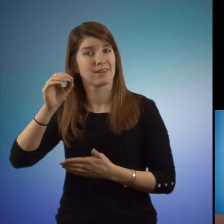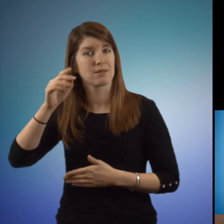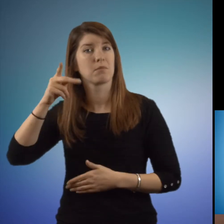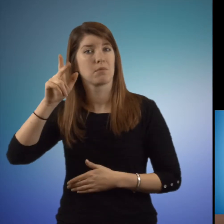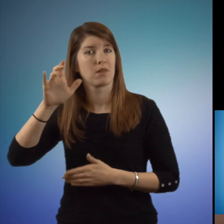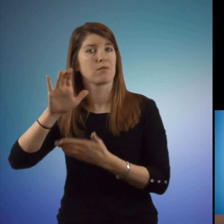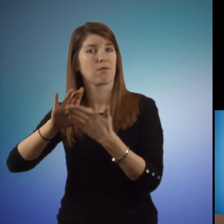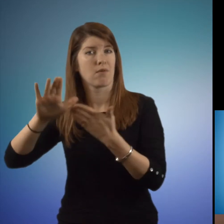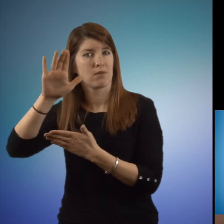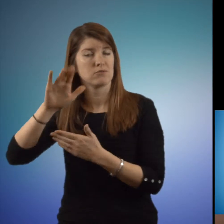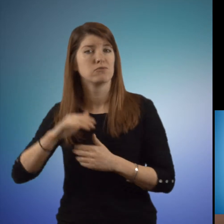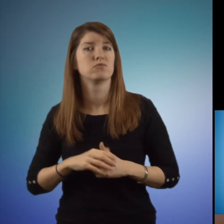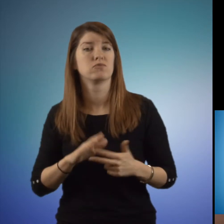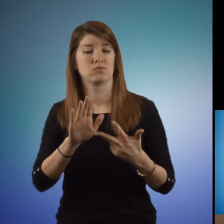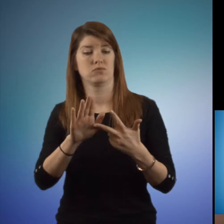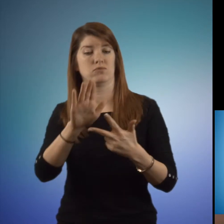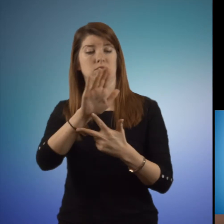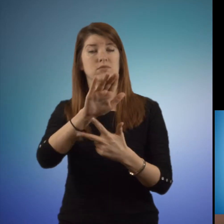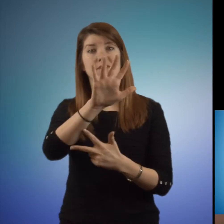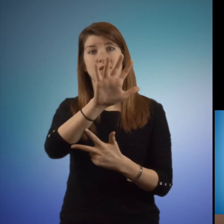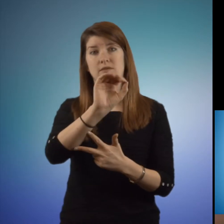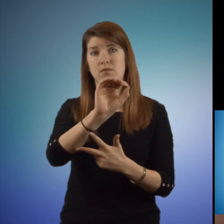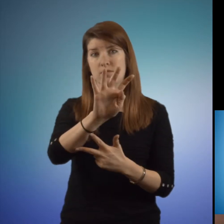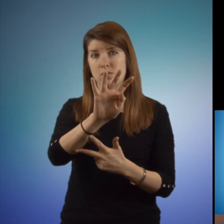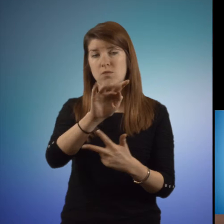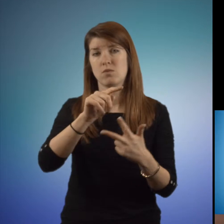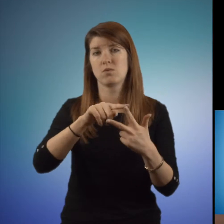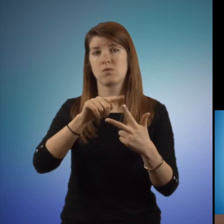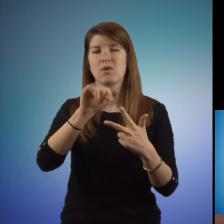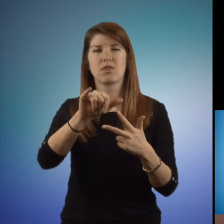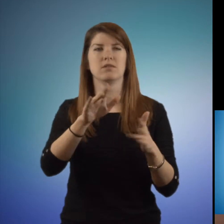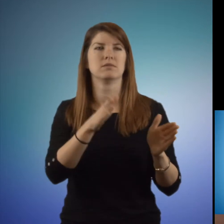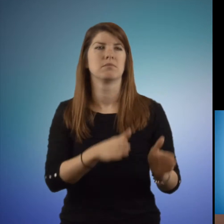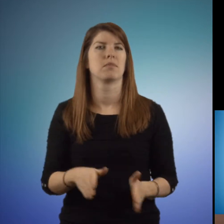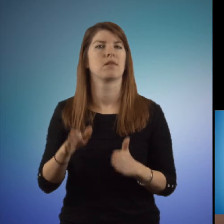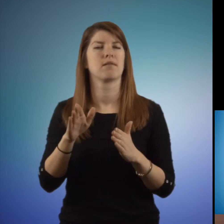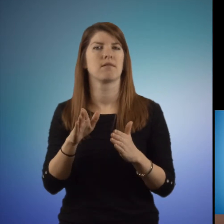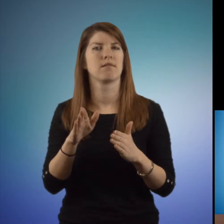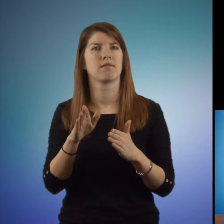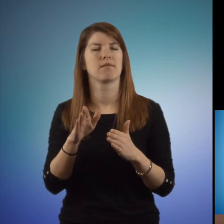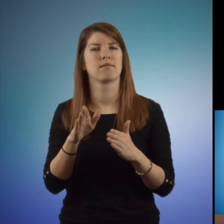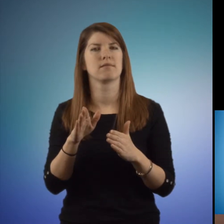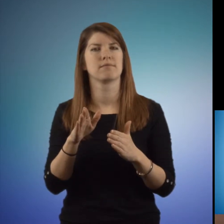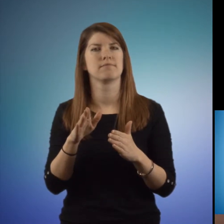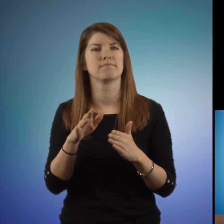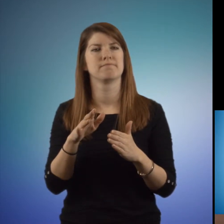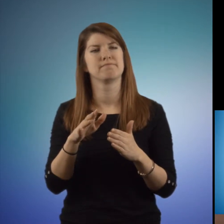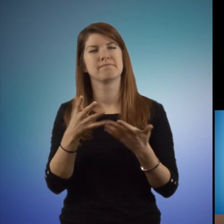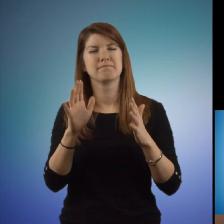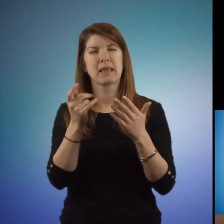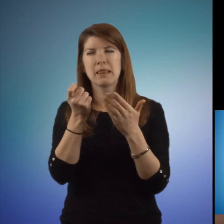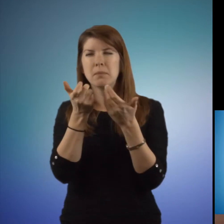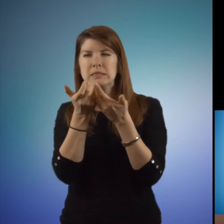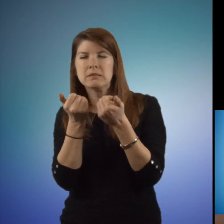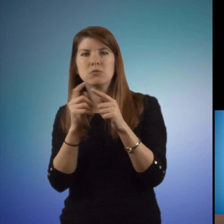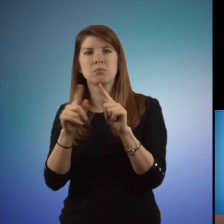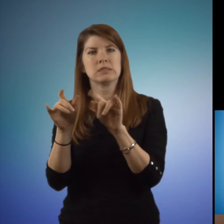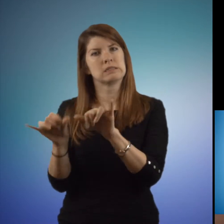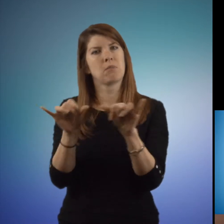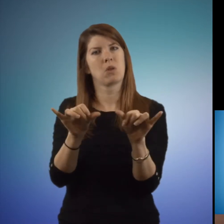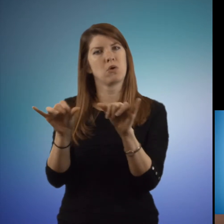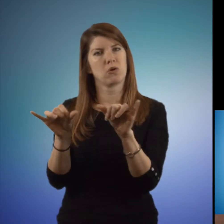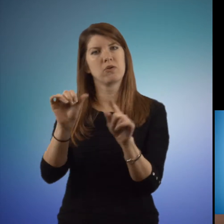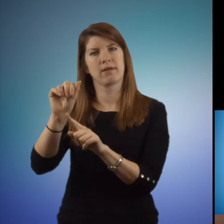504 is a plan under, it's a little separate but very similar to the ADA requirements.